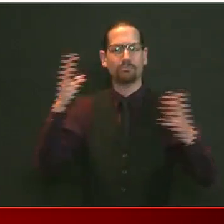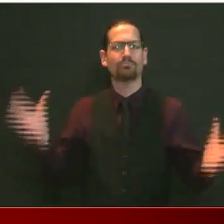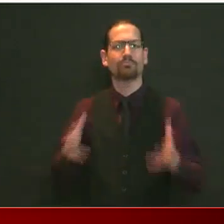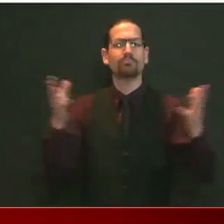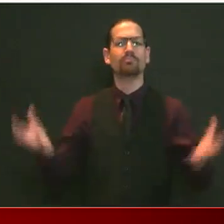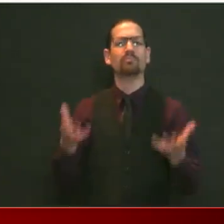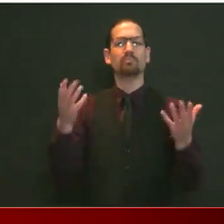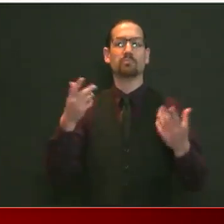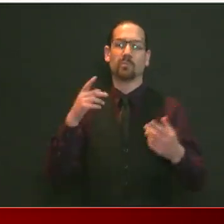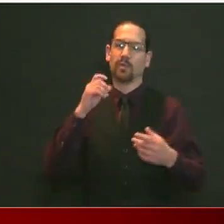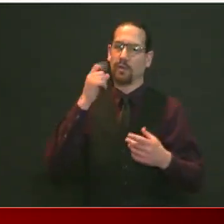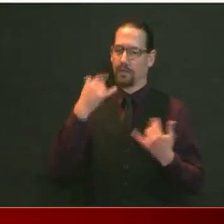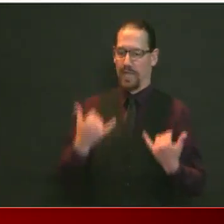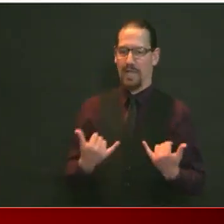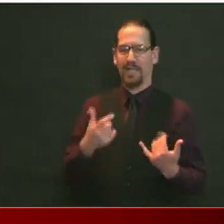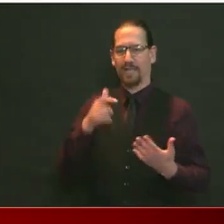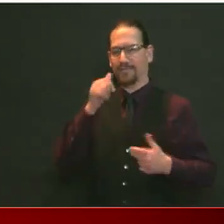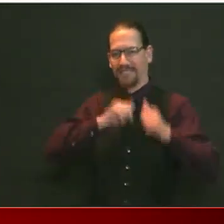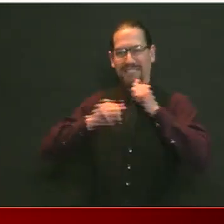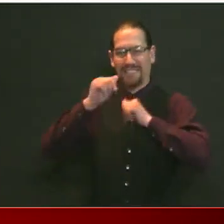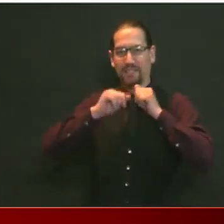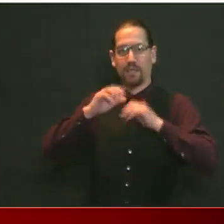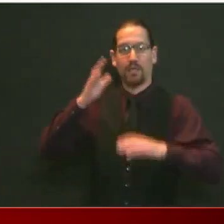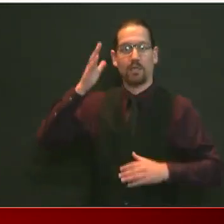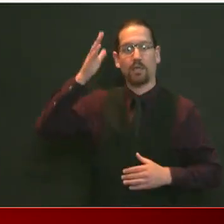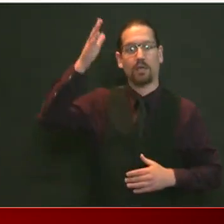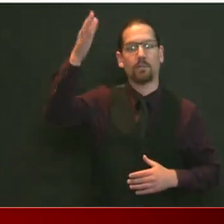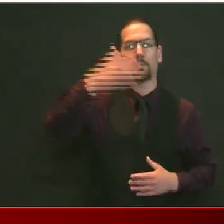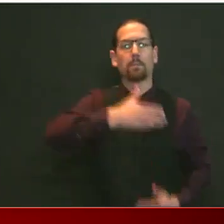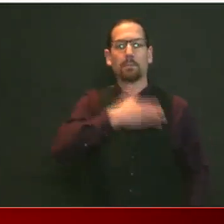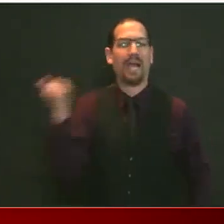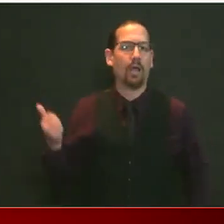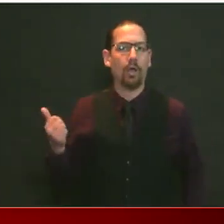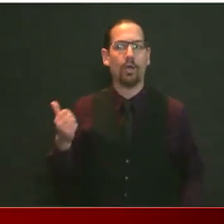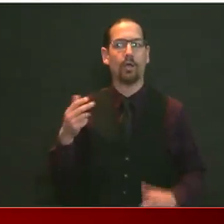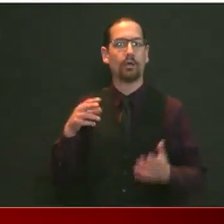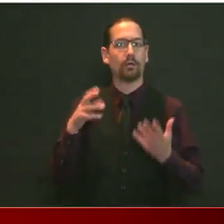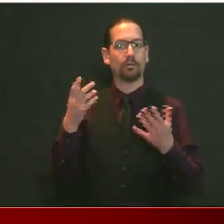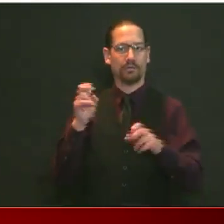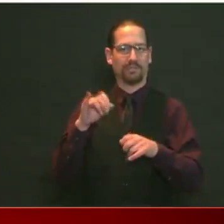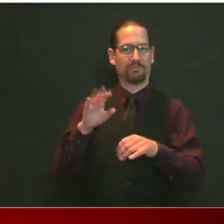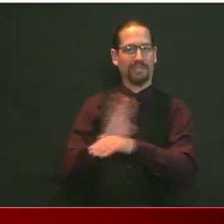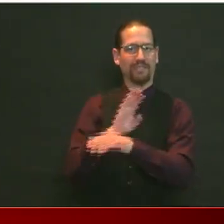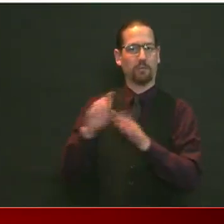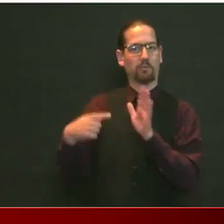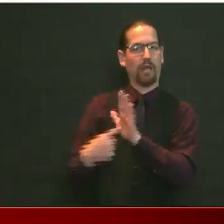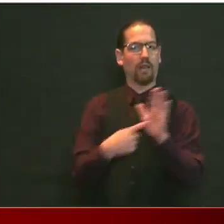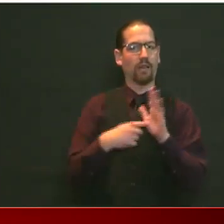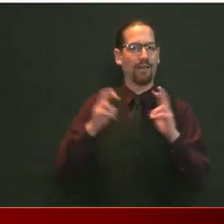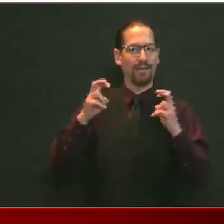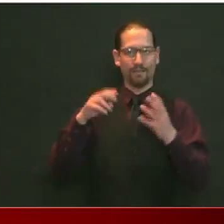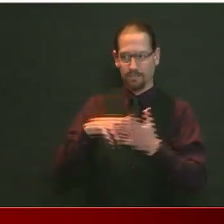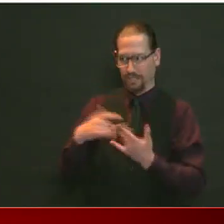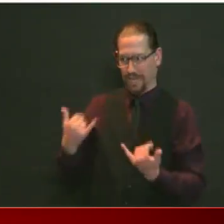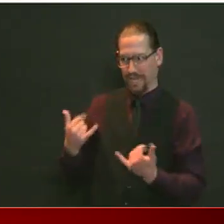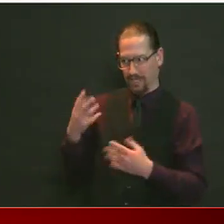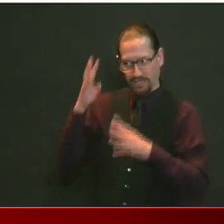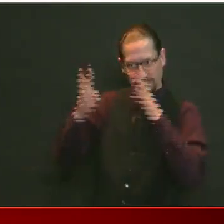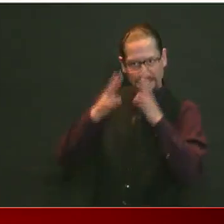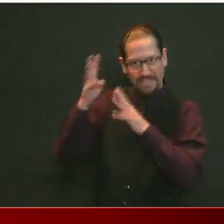THROUGH THE PAIN AND SUFFERING AND GET TO THE OTHER SIDE, THERE'S SOME GOODNESS. THERE'S GOING TO BE NEW INNOVATIONS, NEW BUSINESS MODELS, NEW WAYS TO TEACH